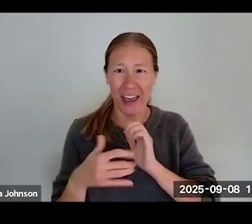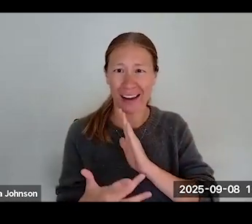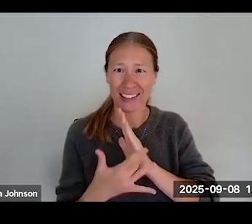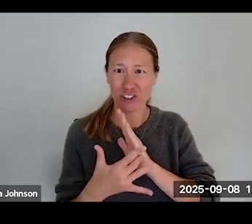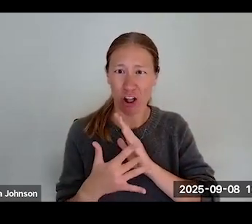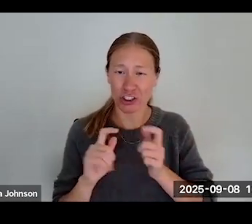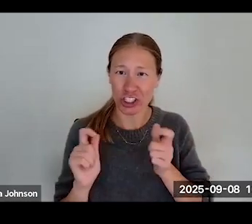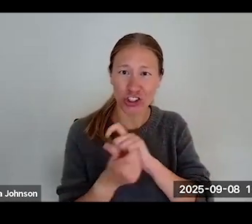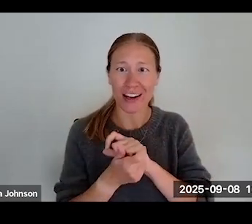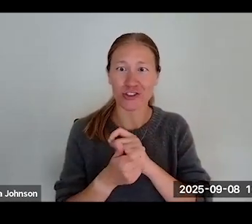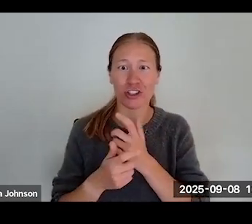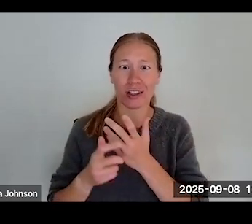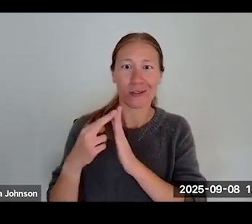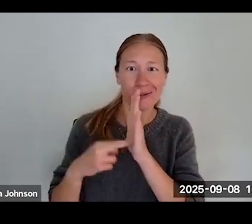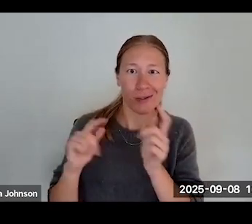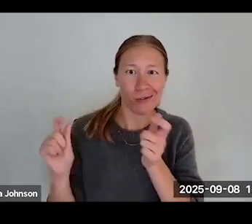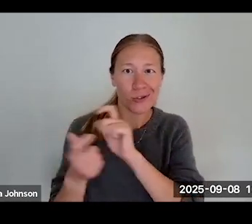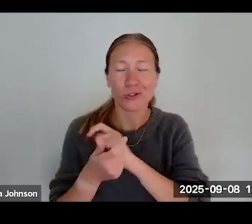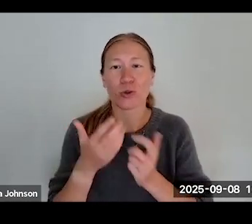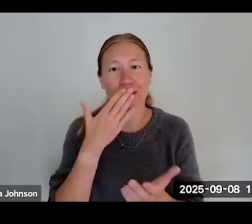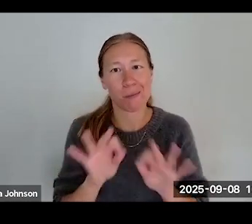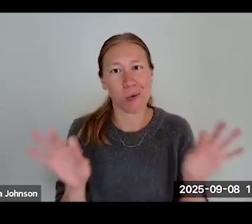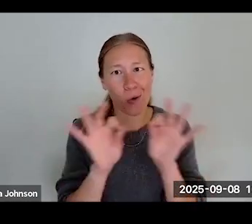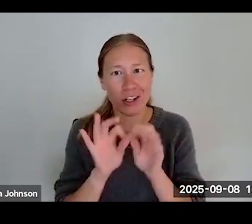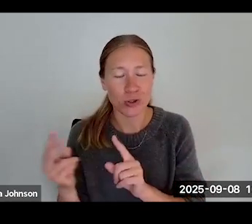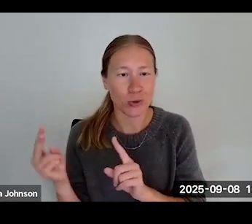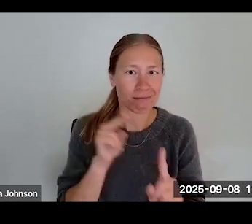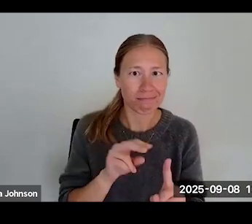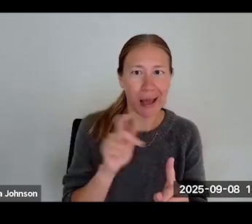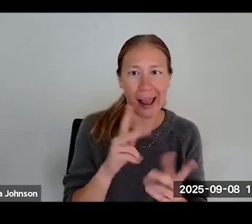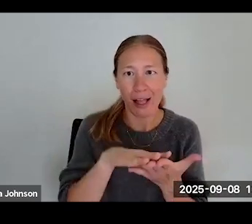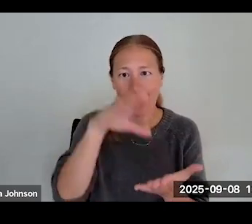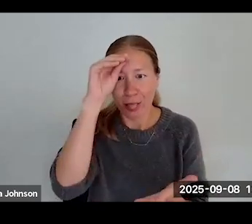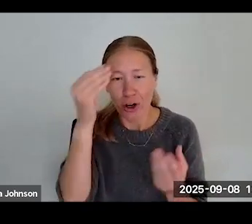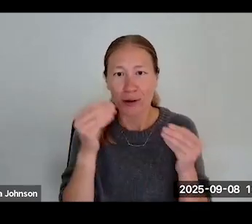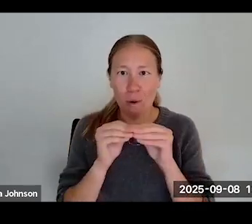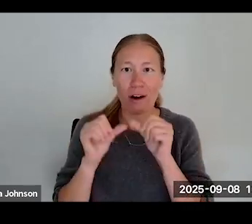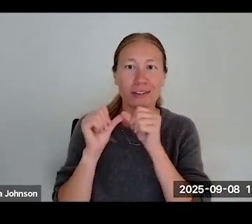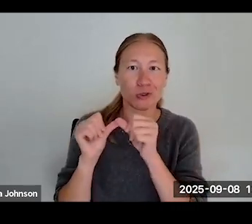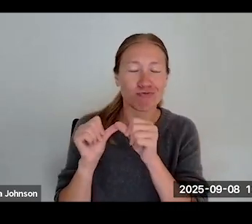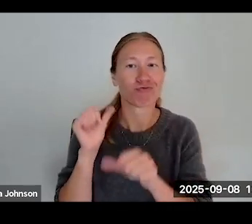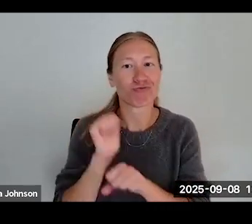So it's good to come back to this information and sessions on this topic as you move forward in your work.